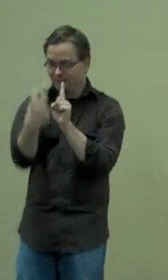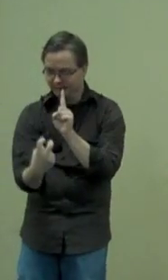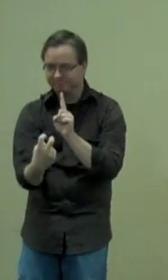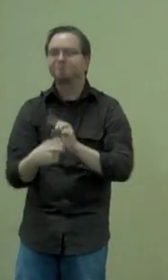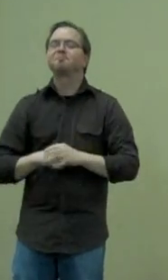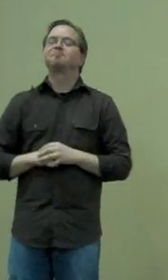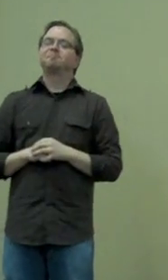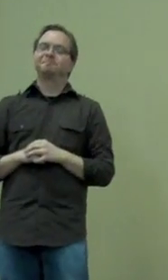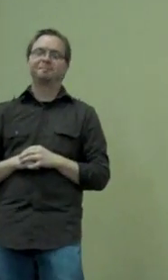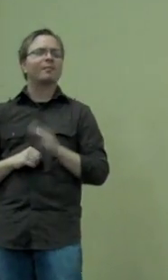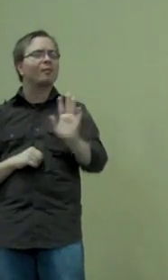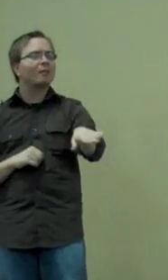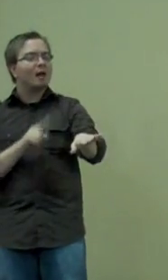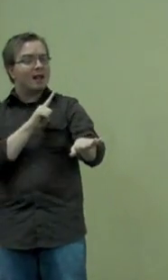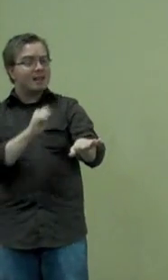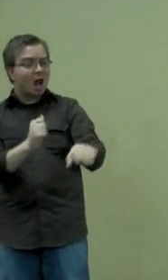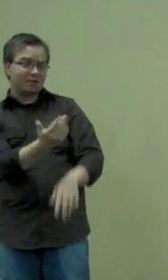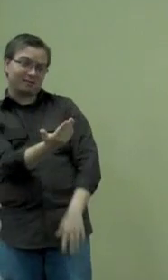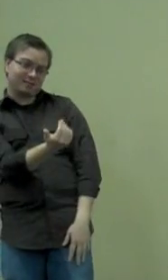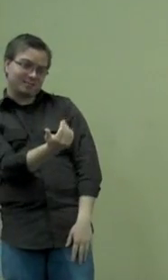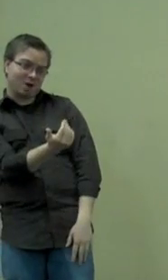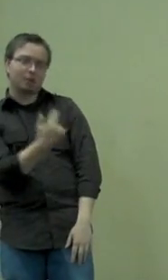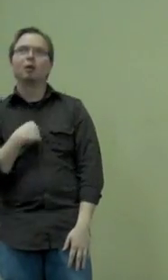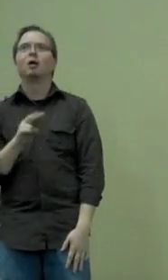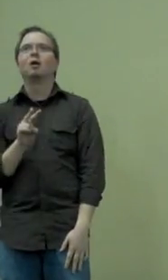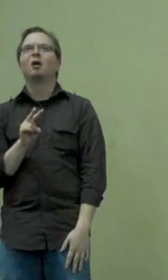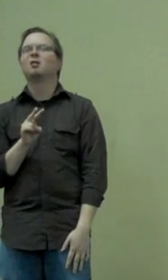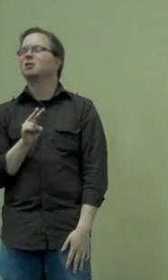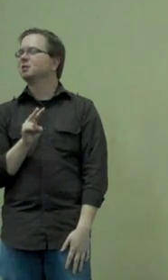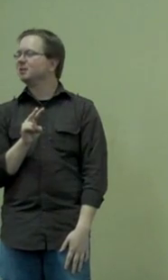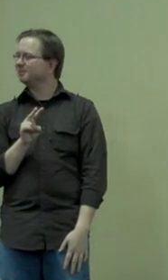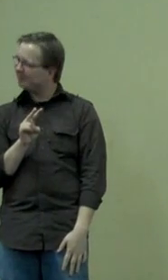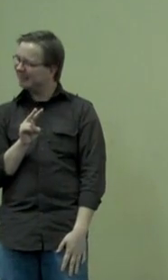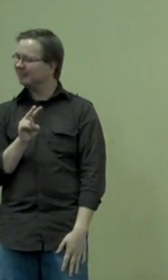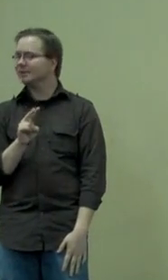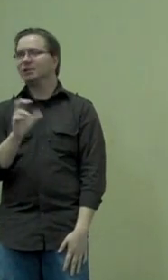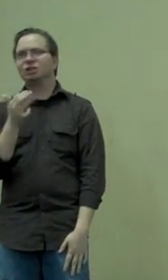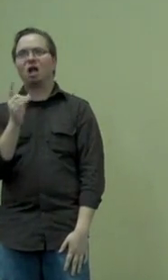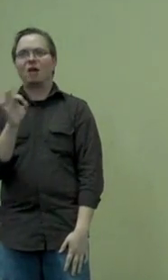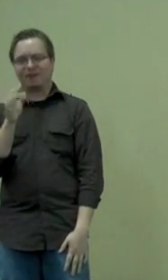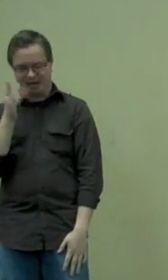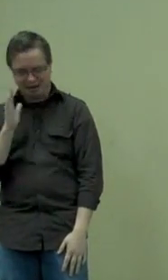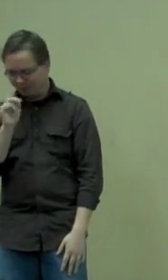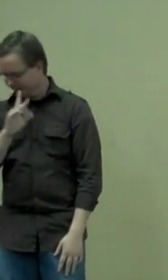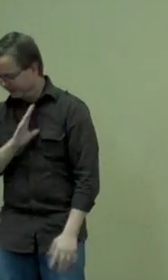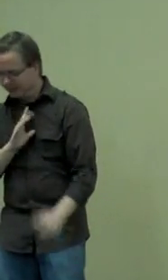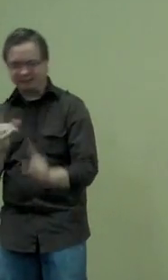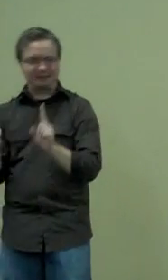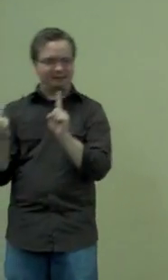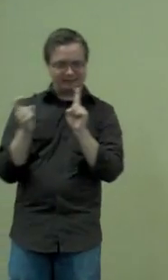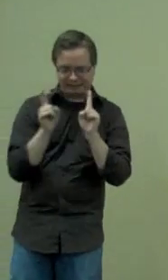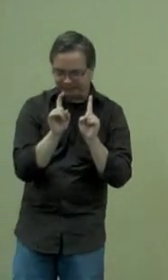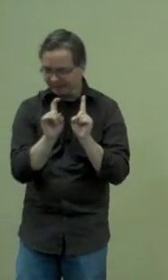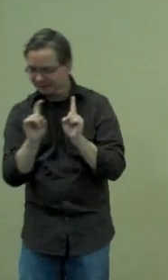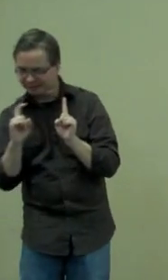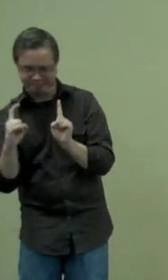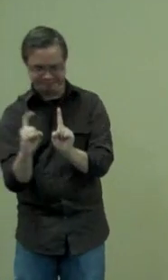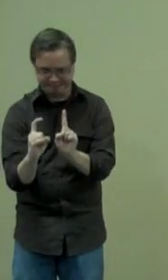and she said, 'Justin, child of God, come on to the front.'